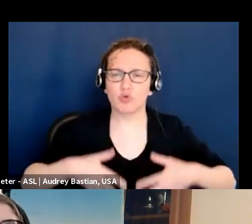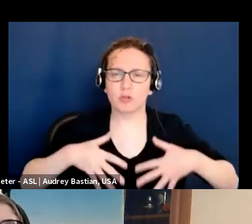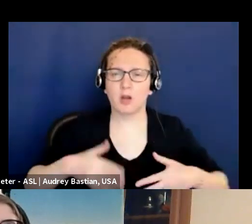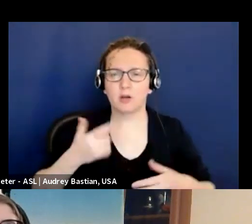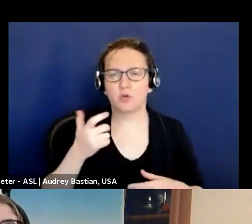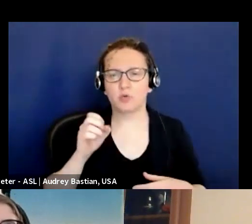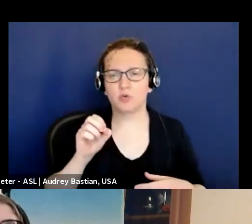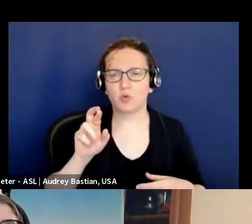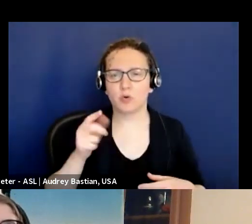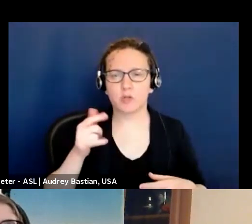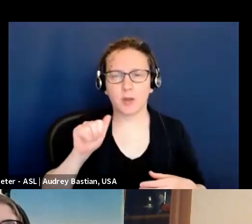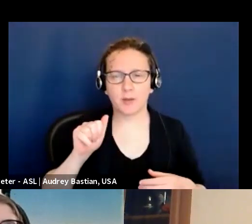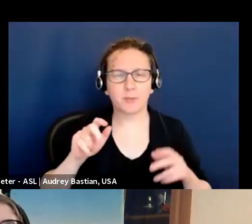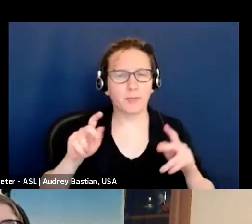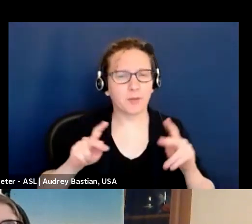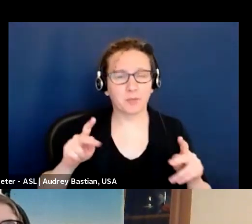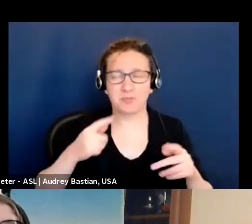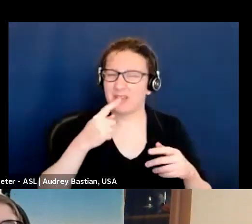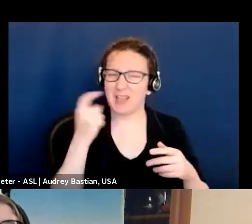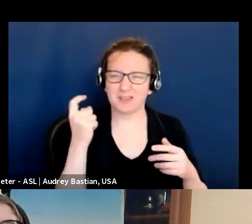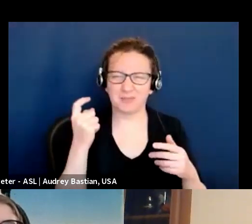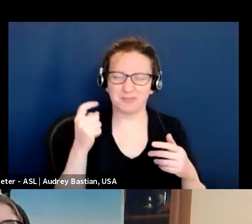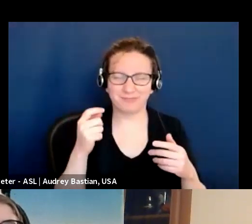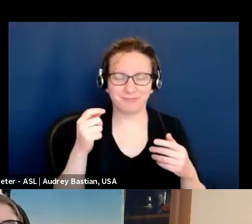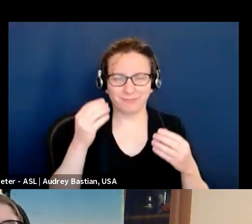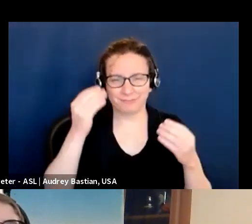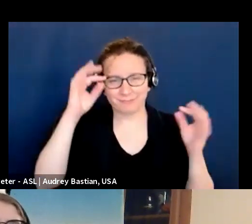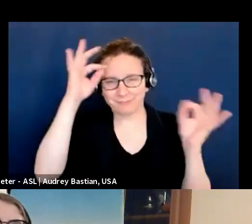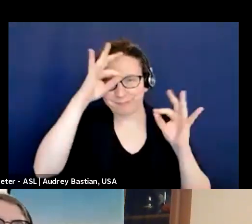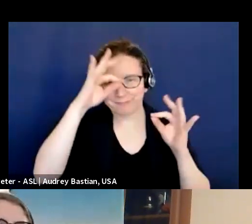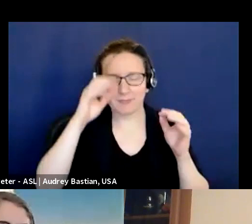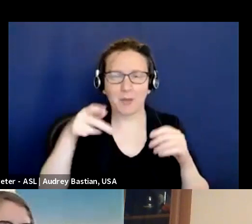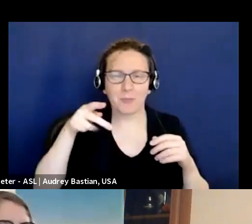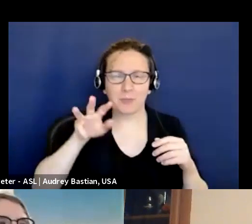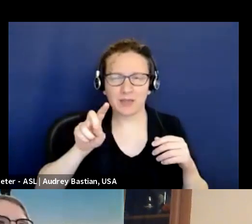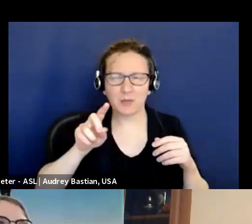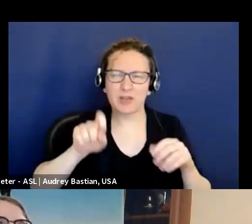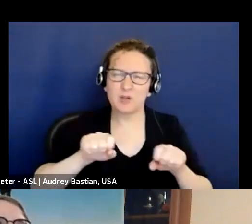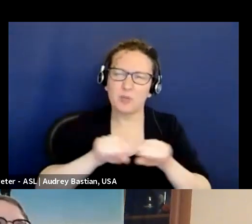do not have a lot of information about us. And I that we should break stereotypes by doing this.